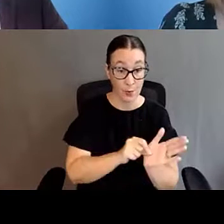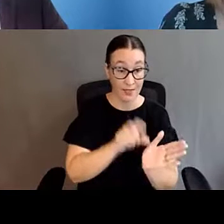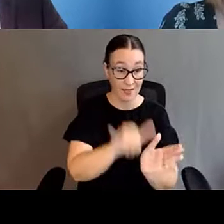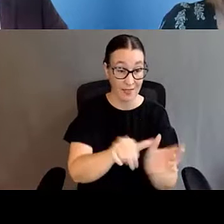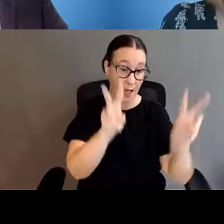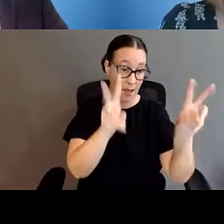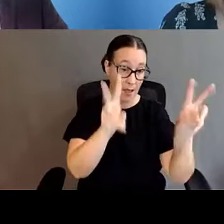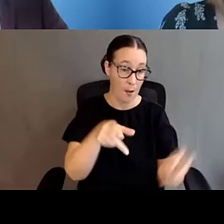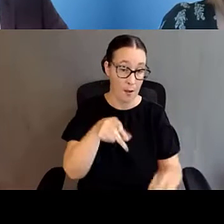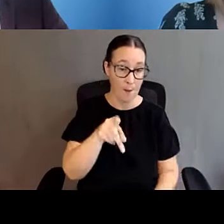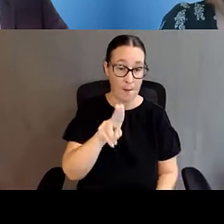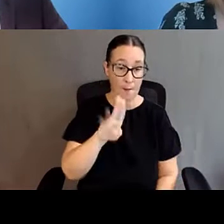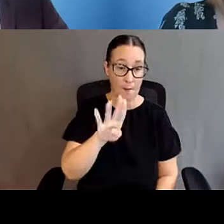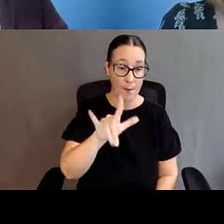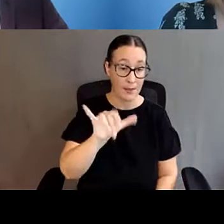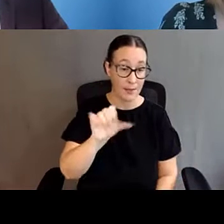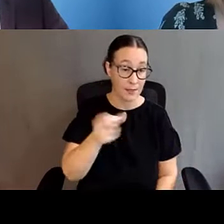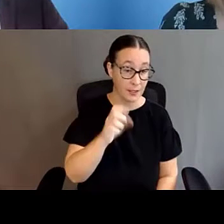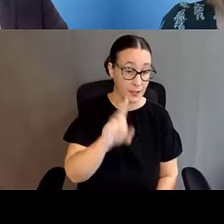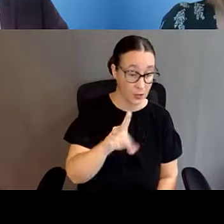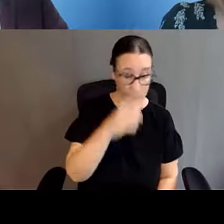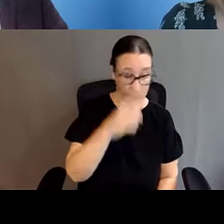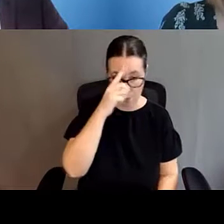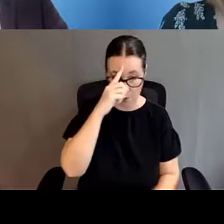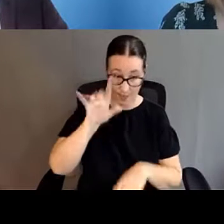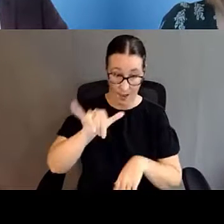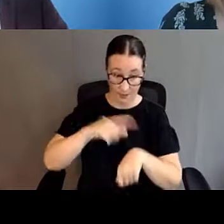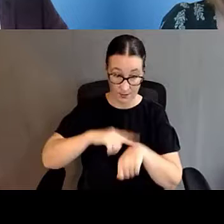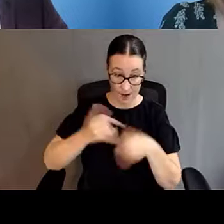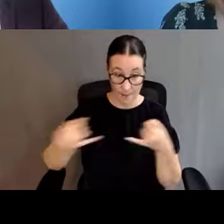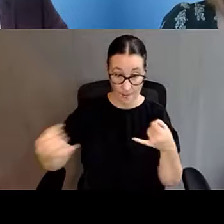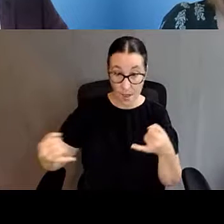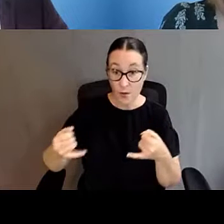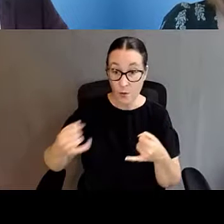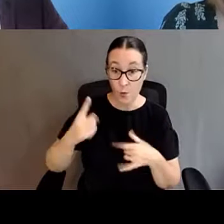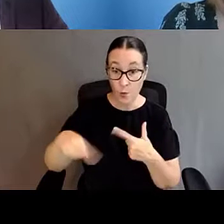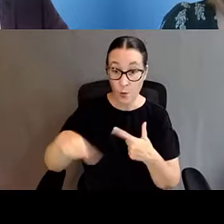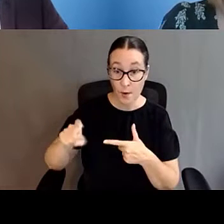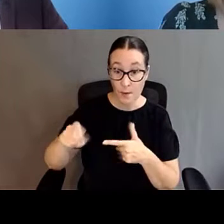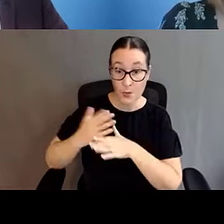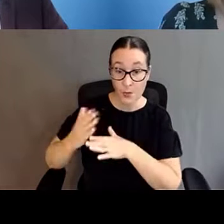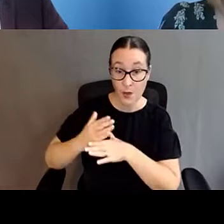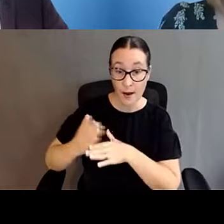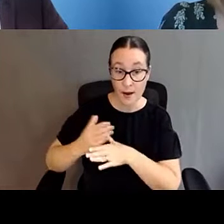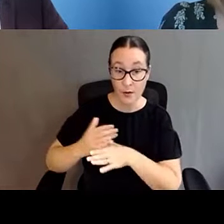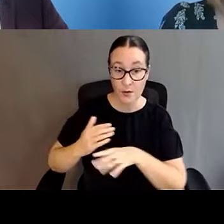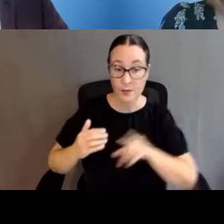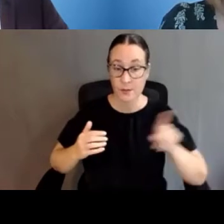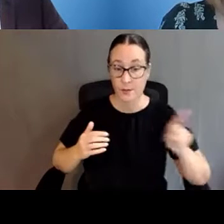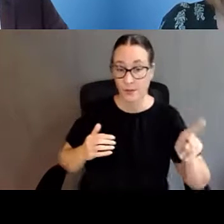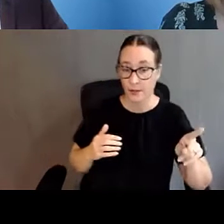with regards to the sort of the time point of sharing? Julia Slutsman: So in the description of the time point, the policy describes